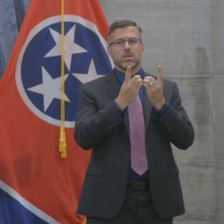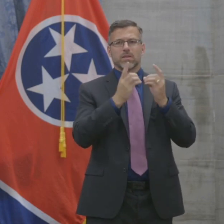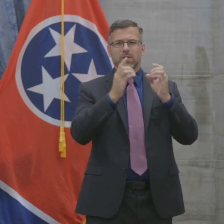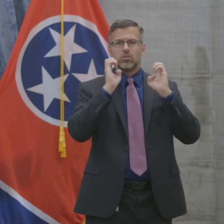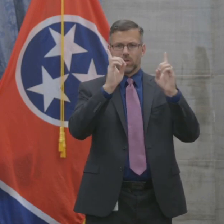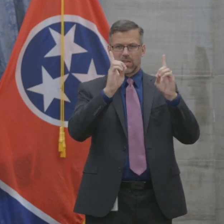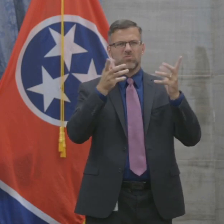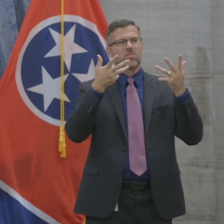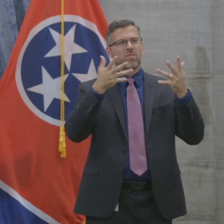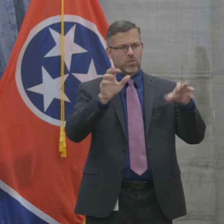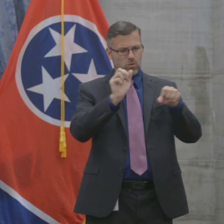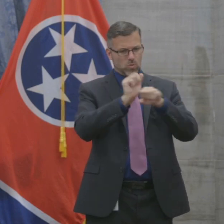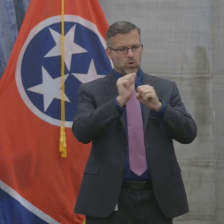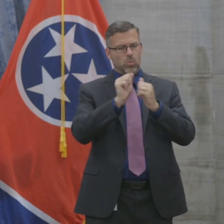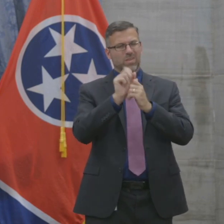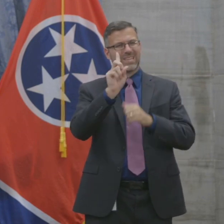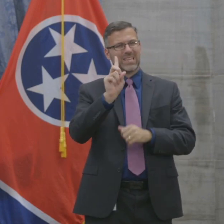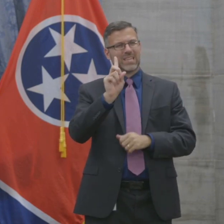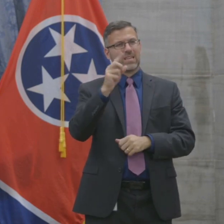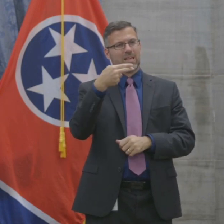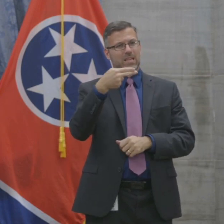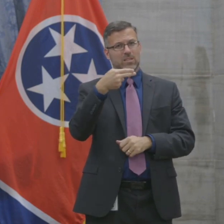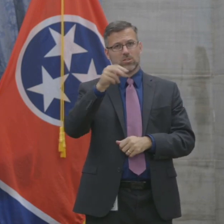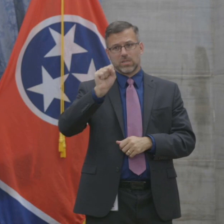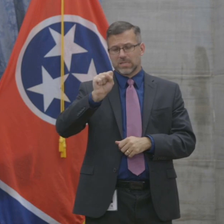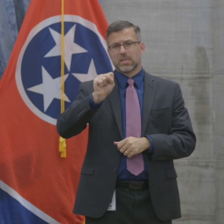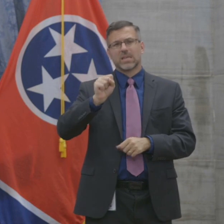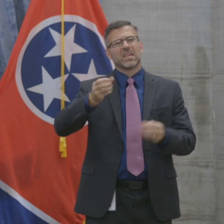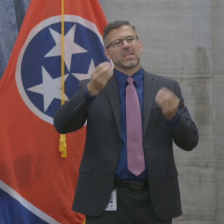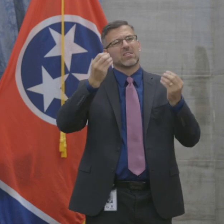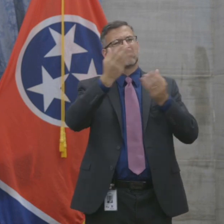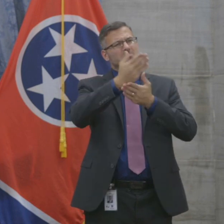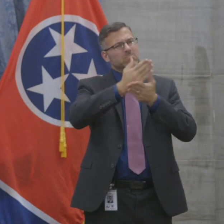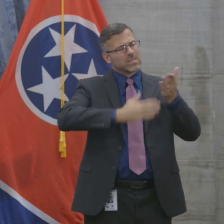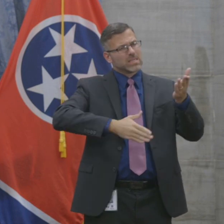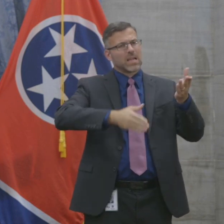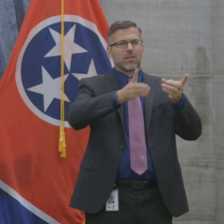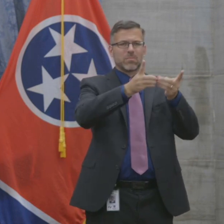money to the families that need it most. And I was going to ask you about that,